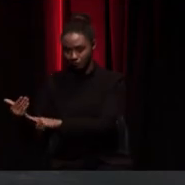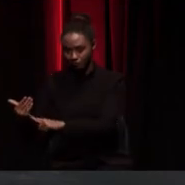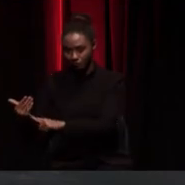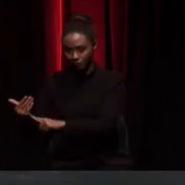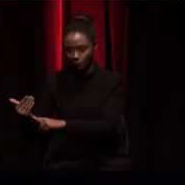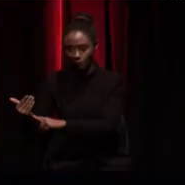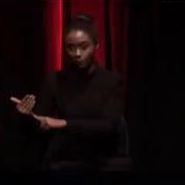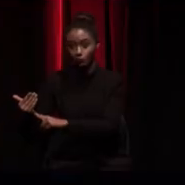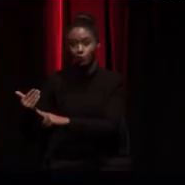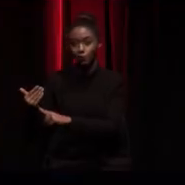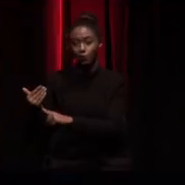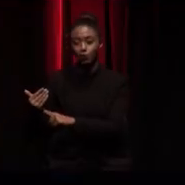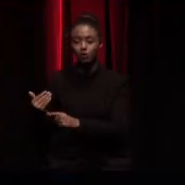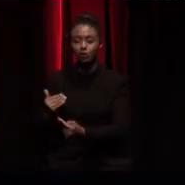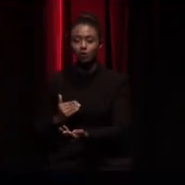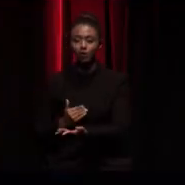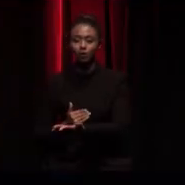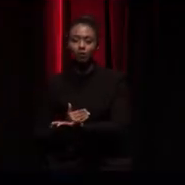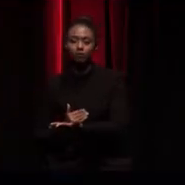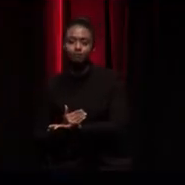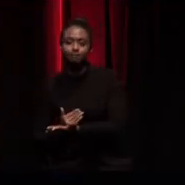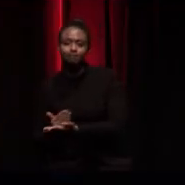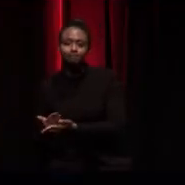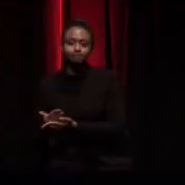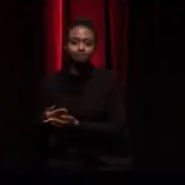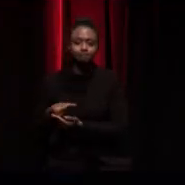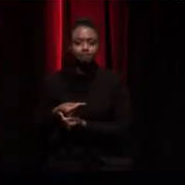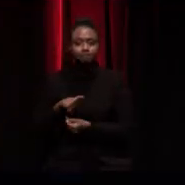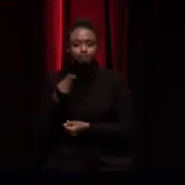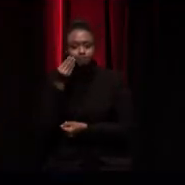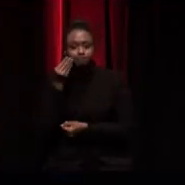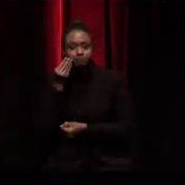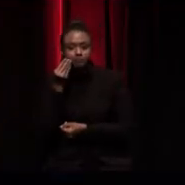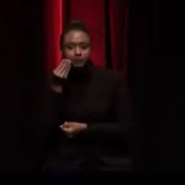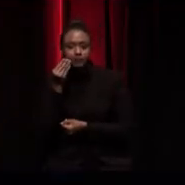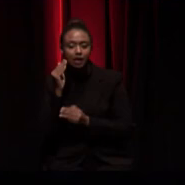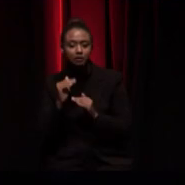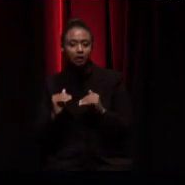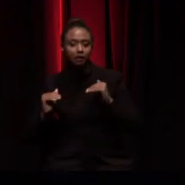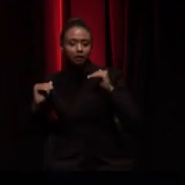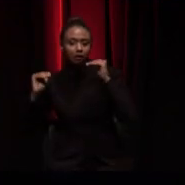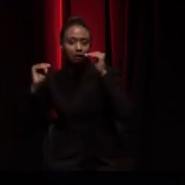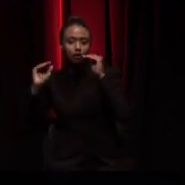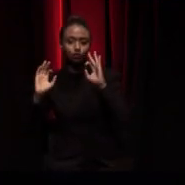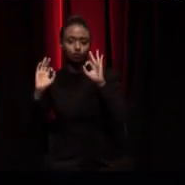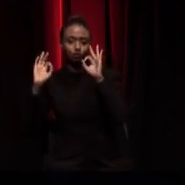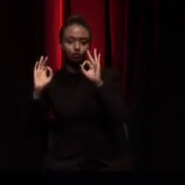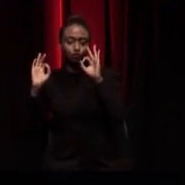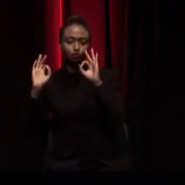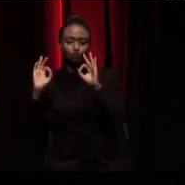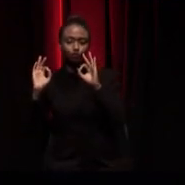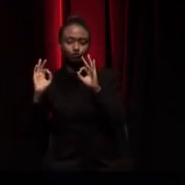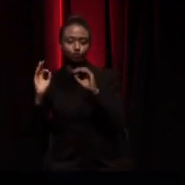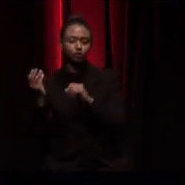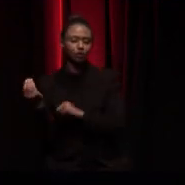to pursue the glamour other companies already have is simply because they want to show